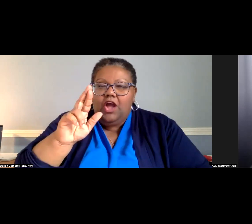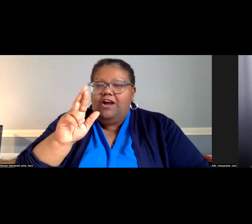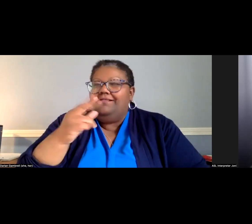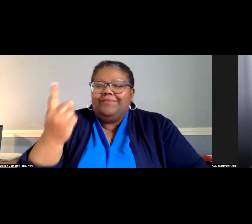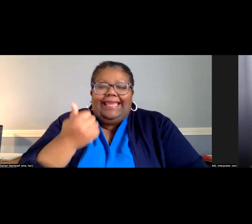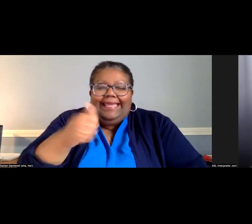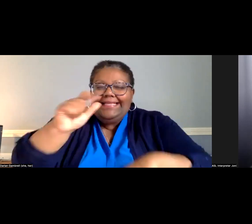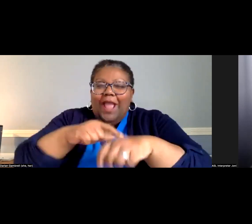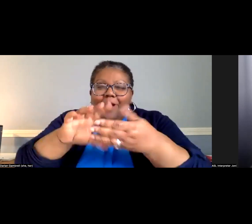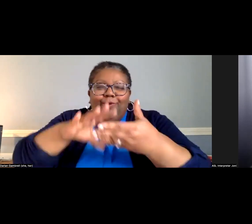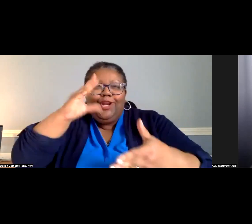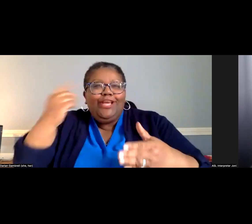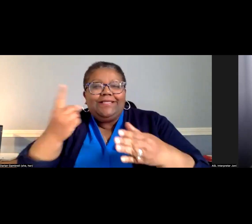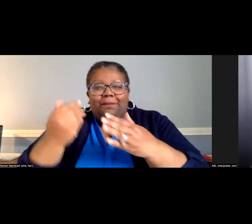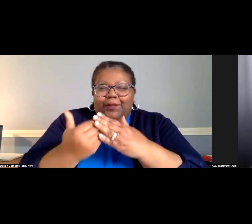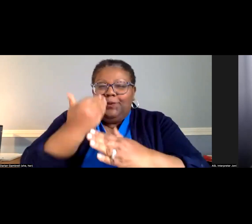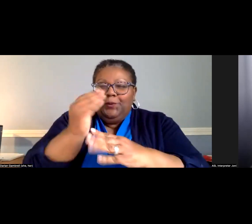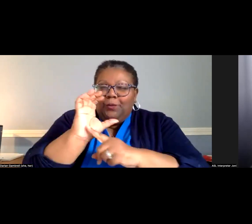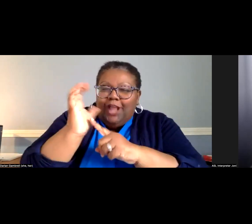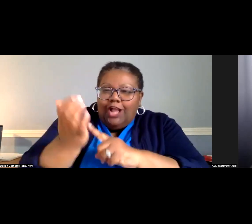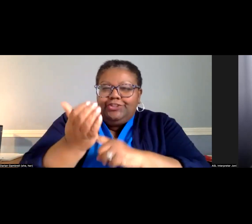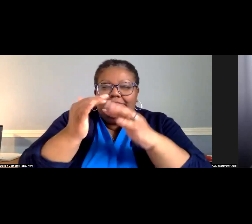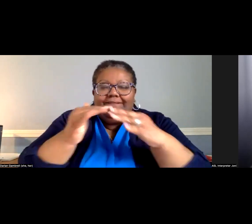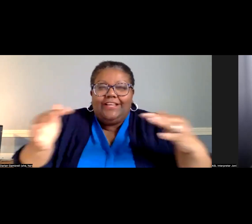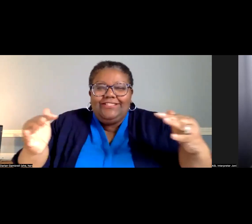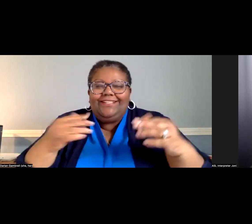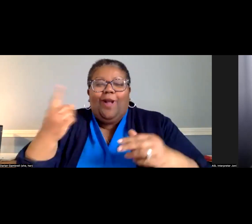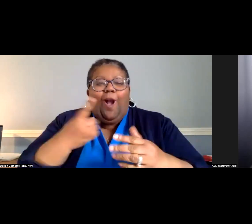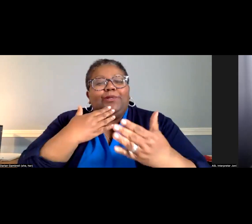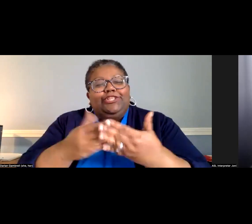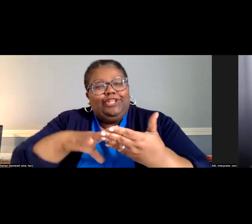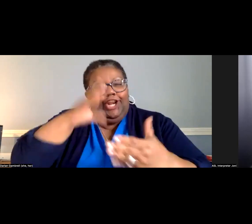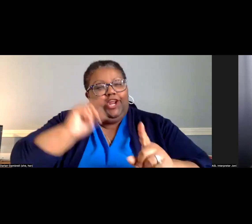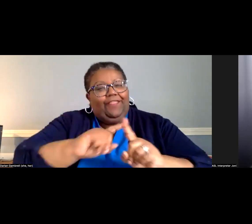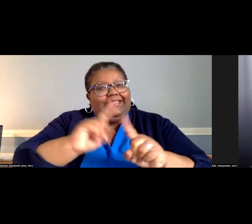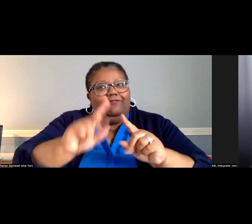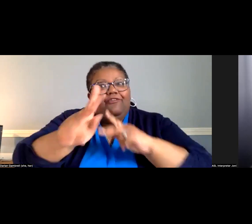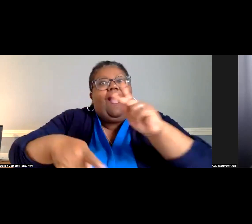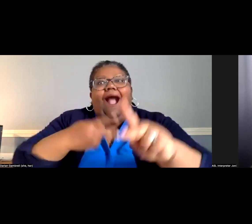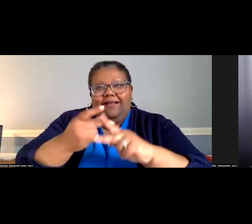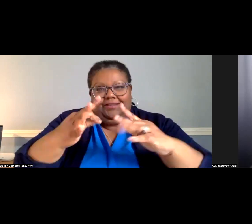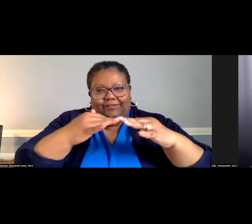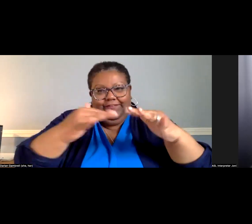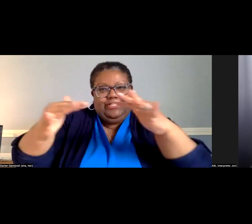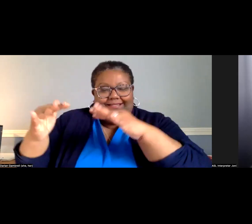today's webinar. anytime you learn something new whether it be culture diversity you always